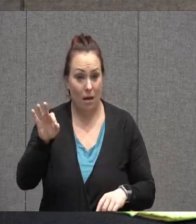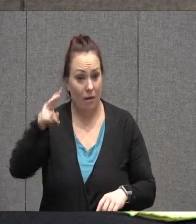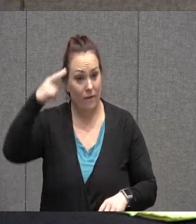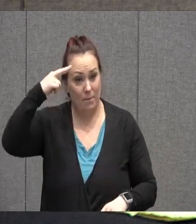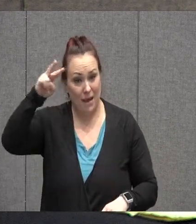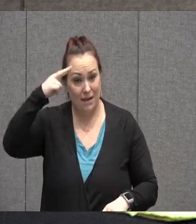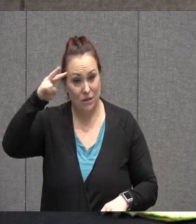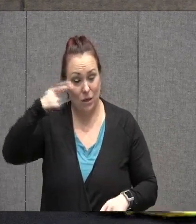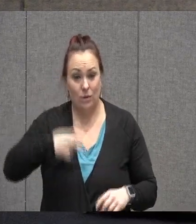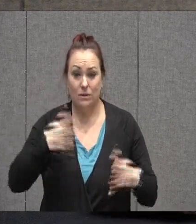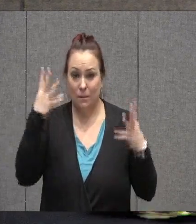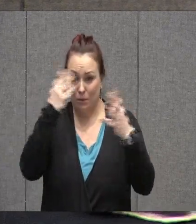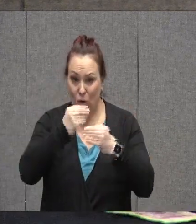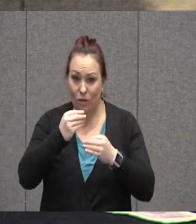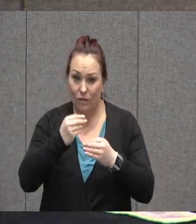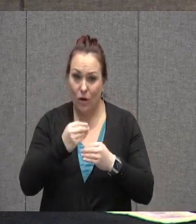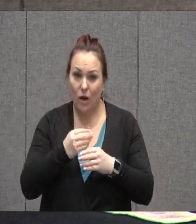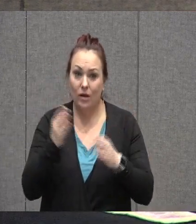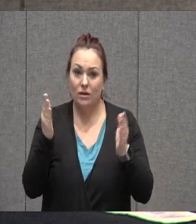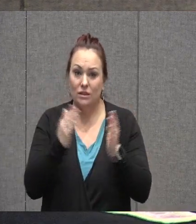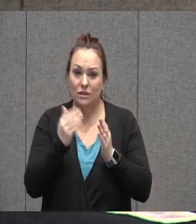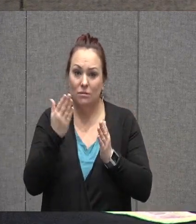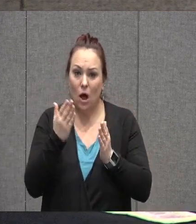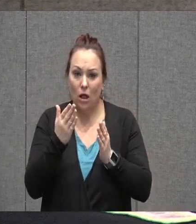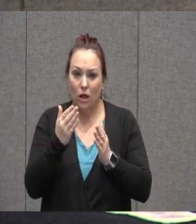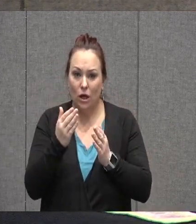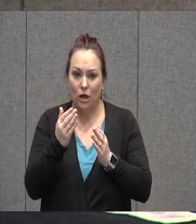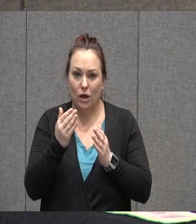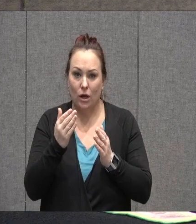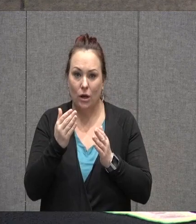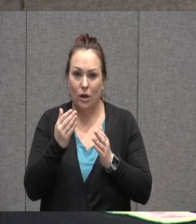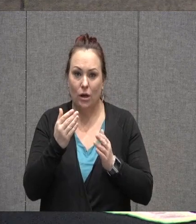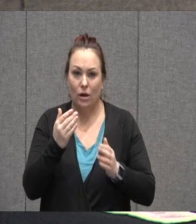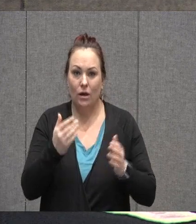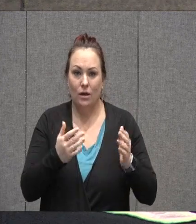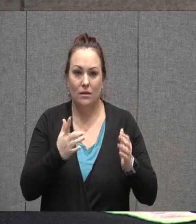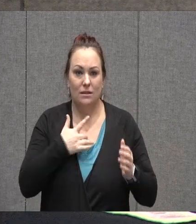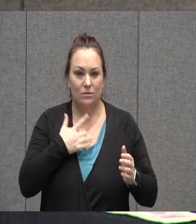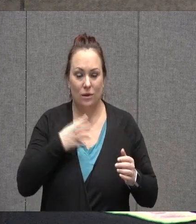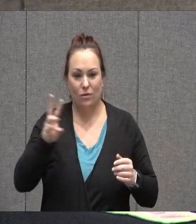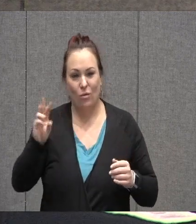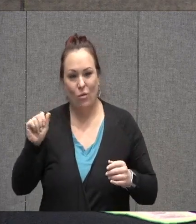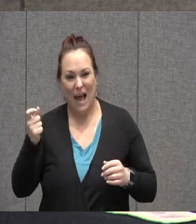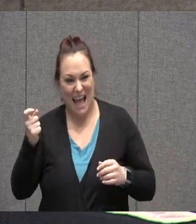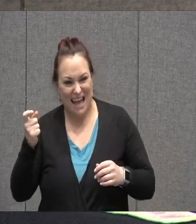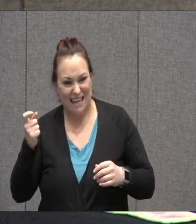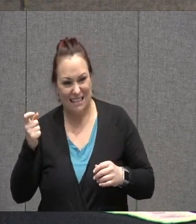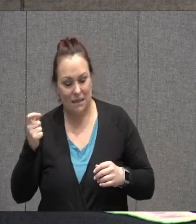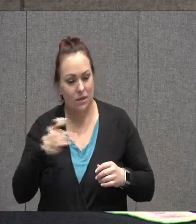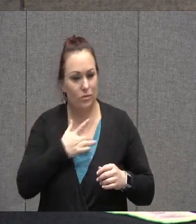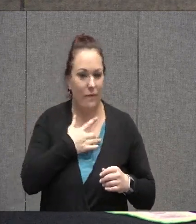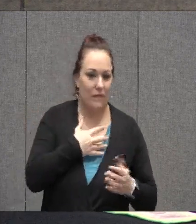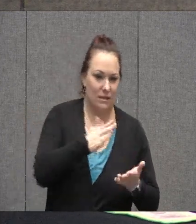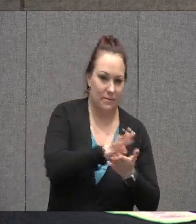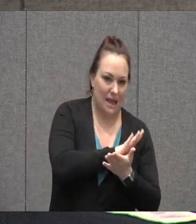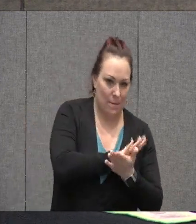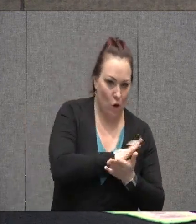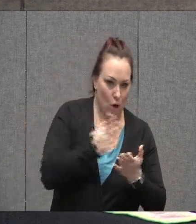It's a lot smaller, though, too, and it also has a different feel to it. It feels kind of waxy. This one feels more paper-like.